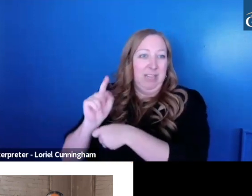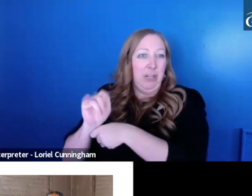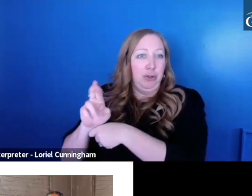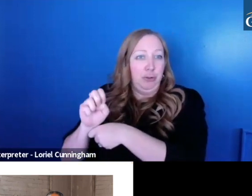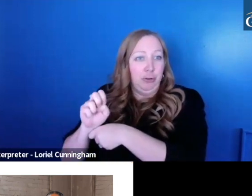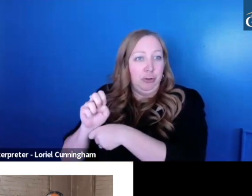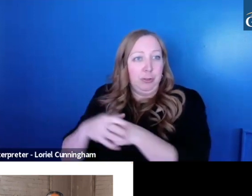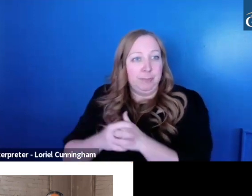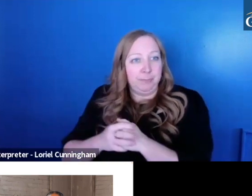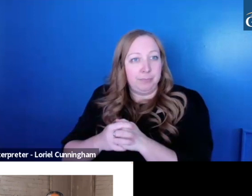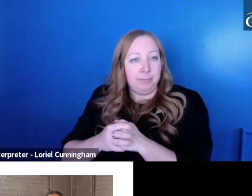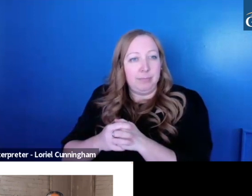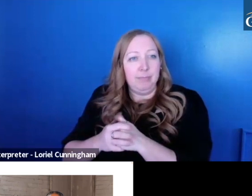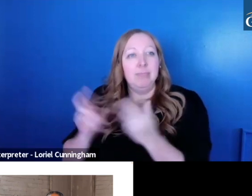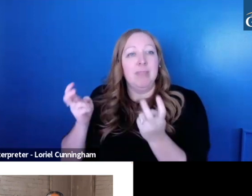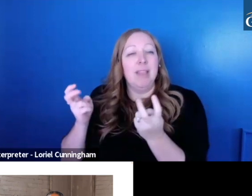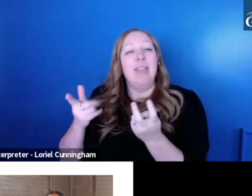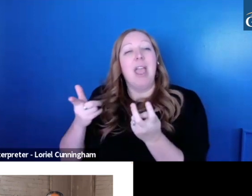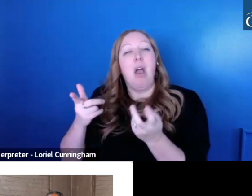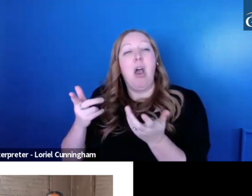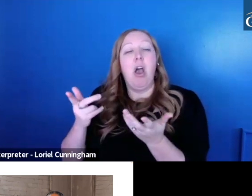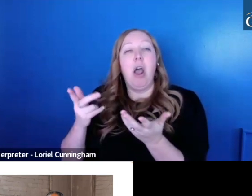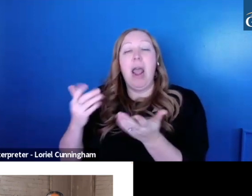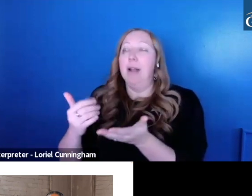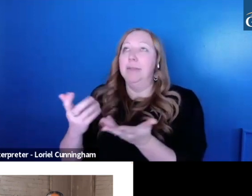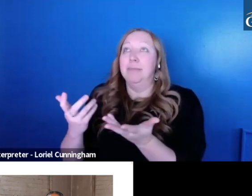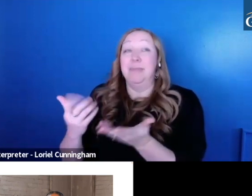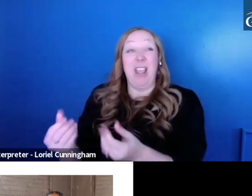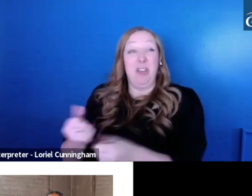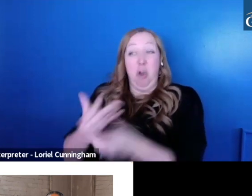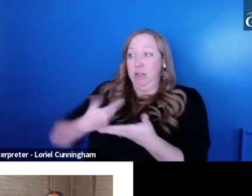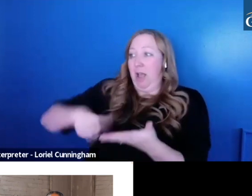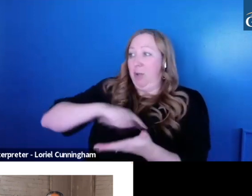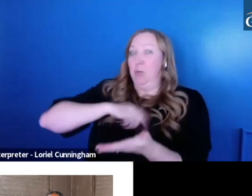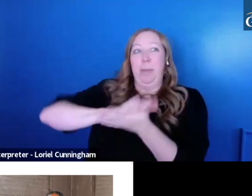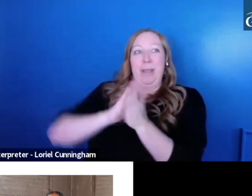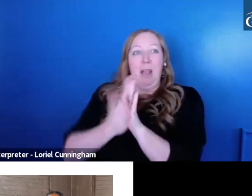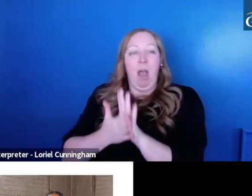indulging, a kind of racial minimalism that allows for more and more racist violence to be less and less